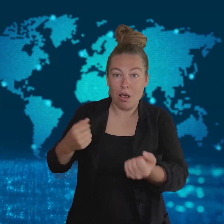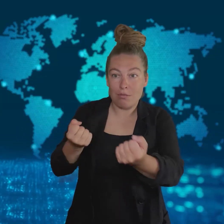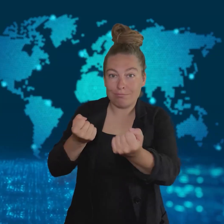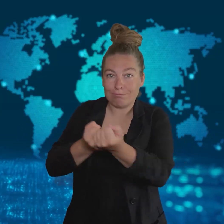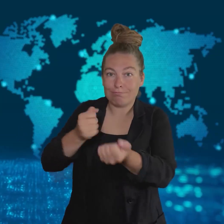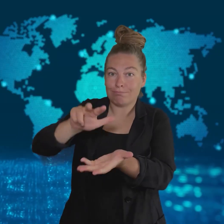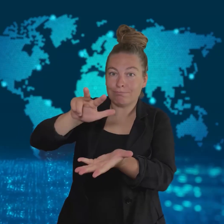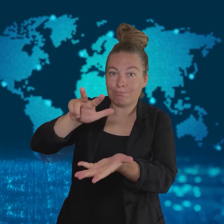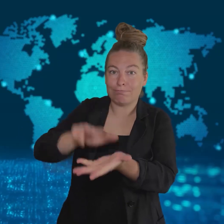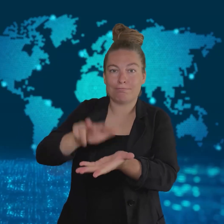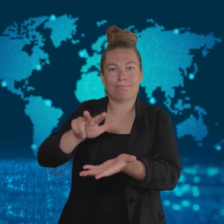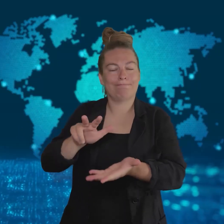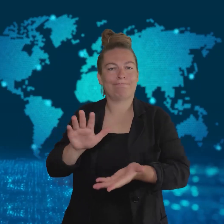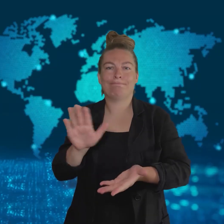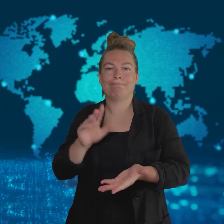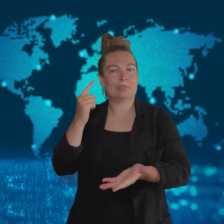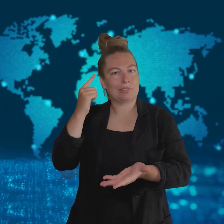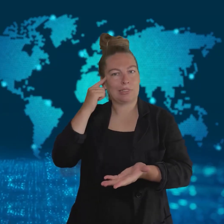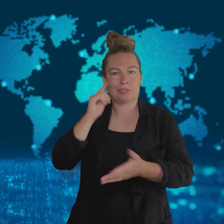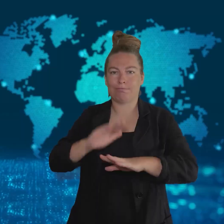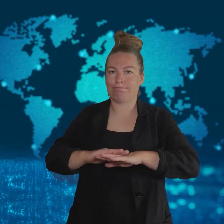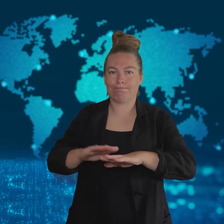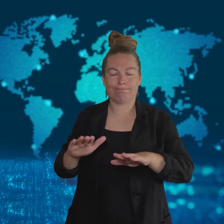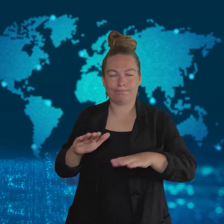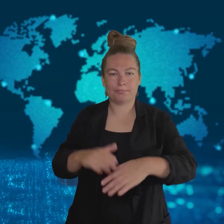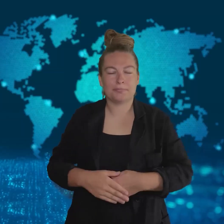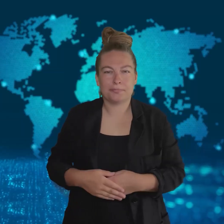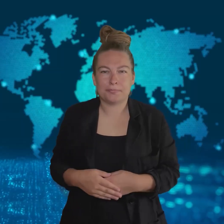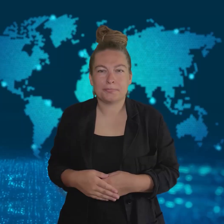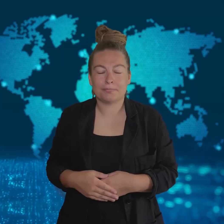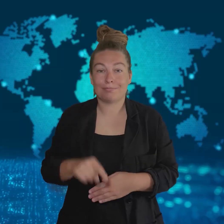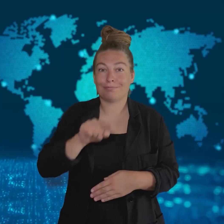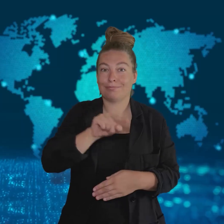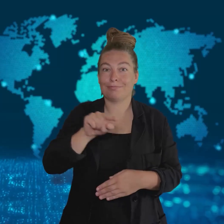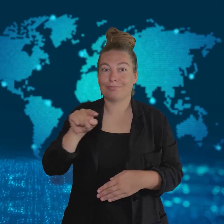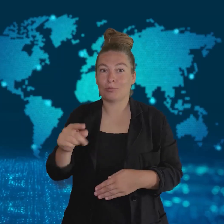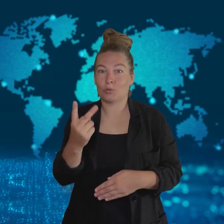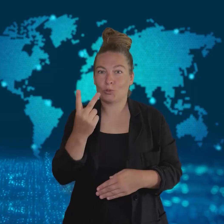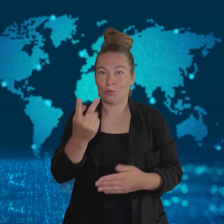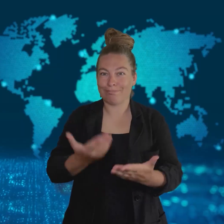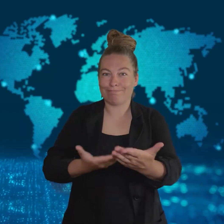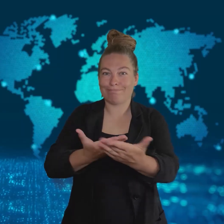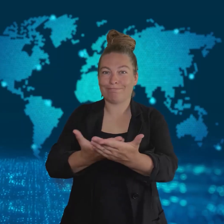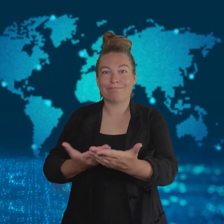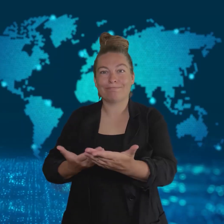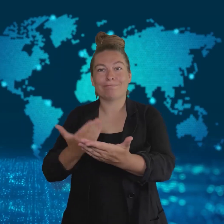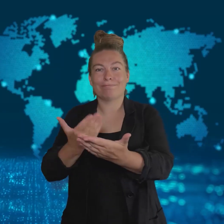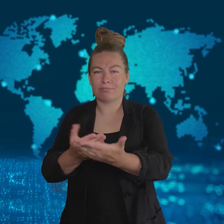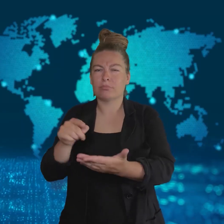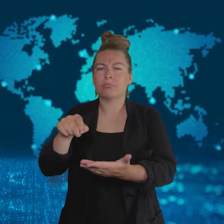He is more skeptical of the EU.